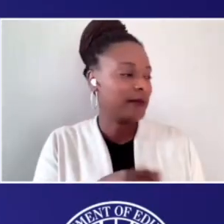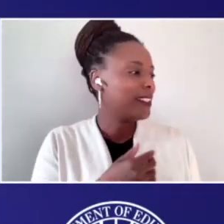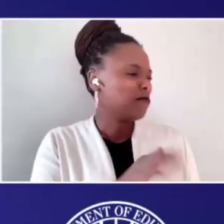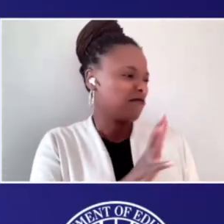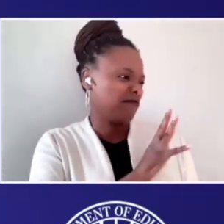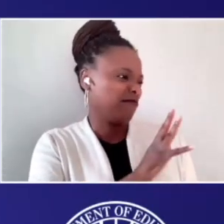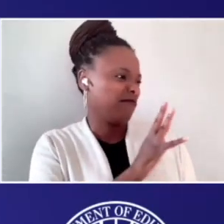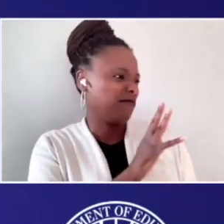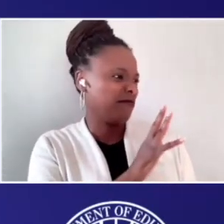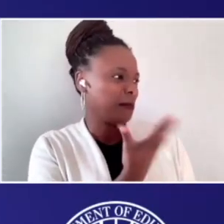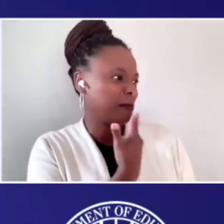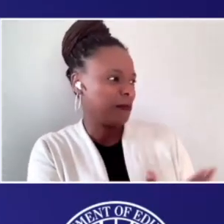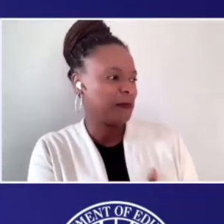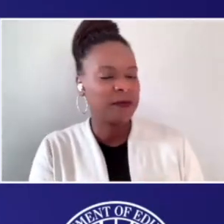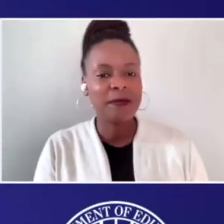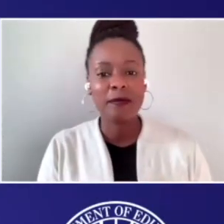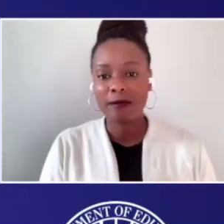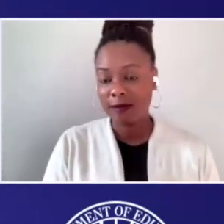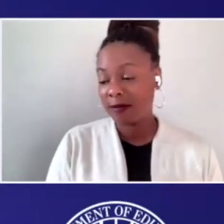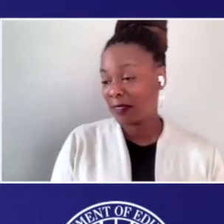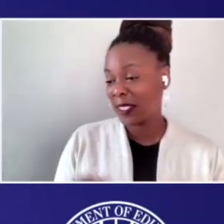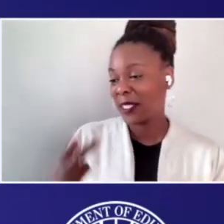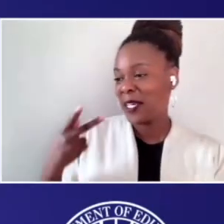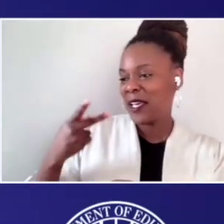Thank you. Keep us honest. Jeff?